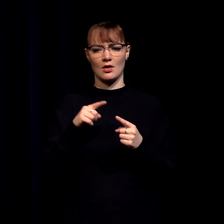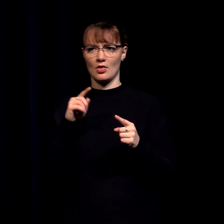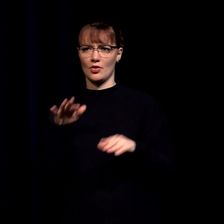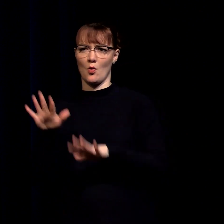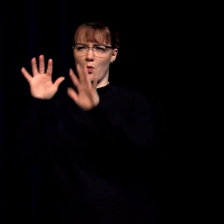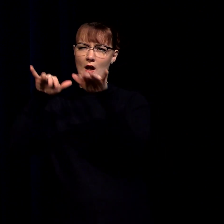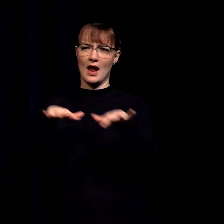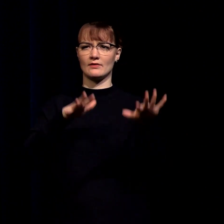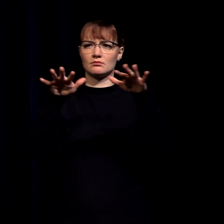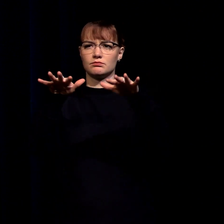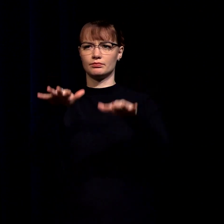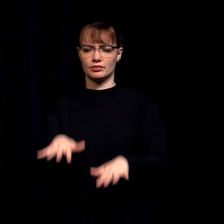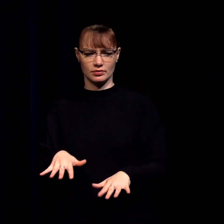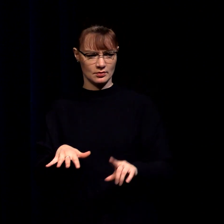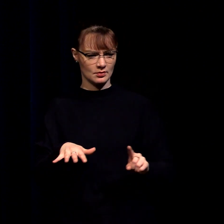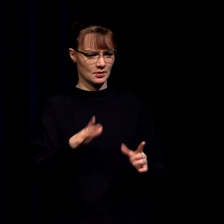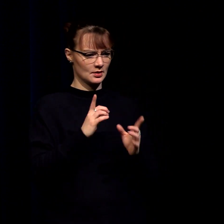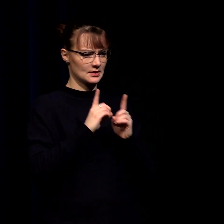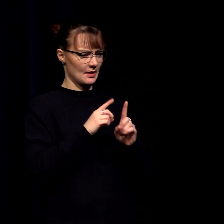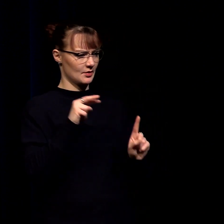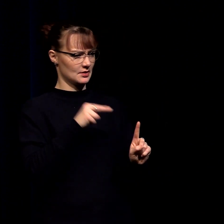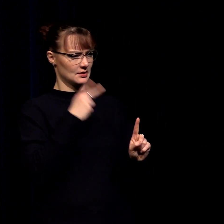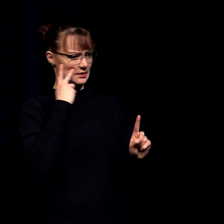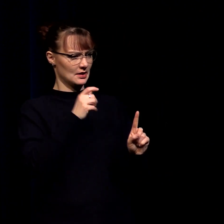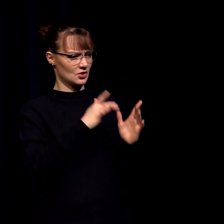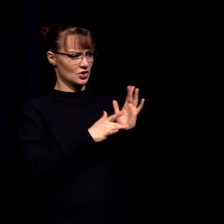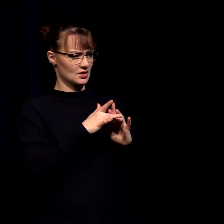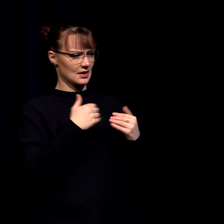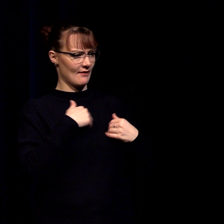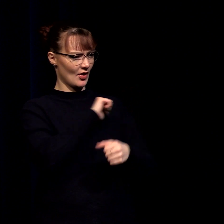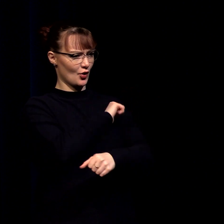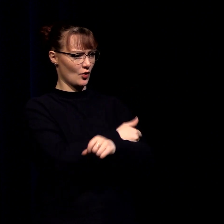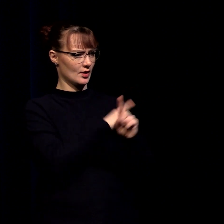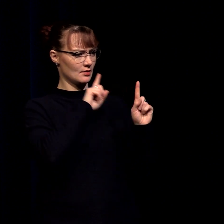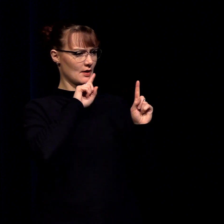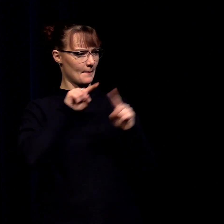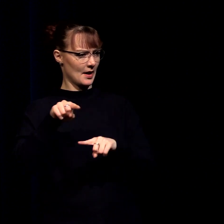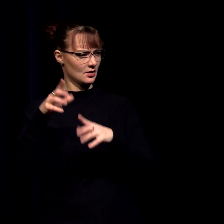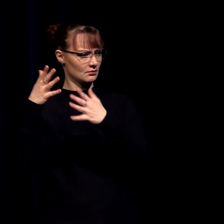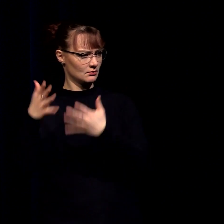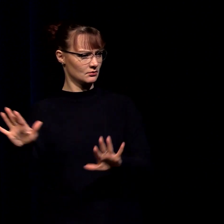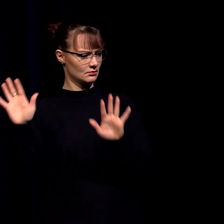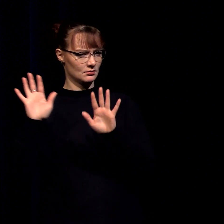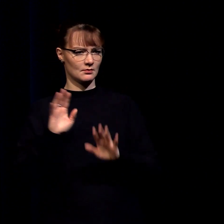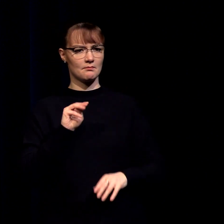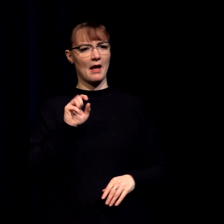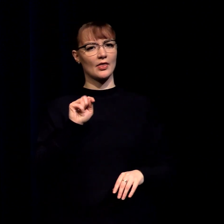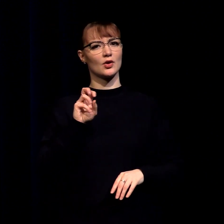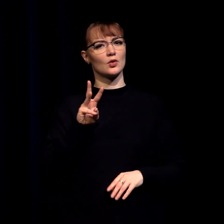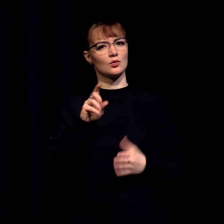after they've seen this guy they're following have this incredible authority. Matthew says that they respond and that